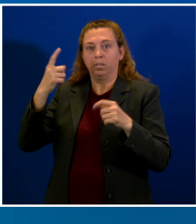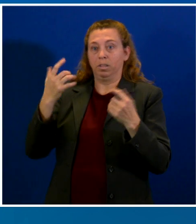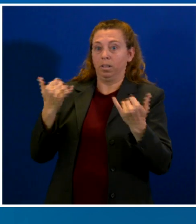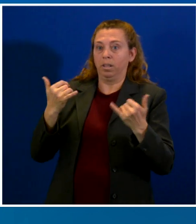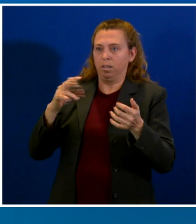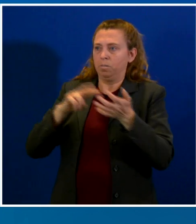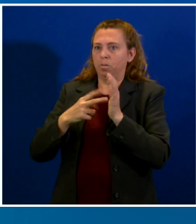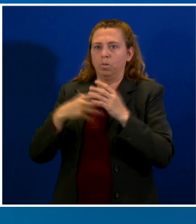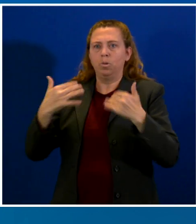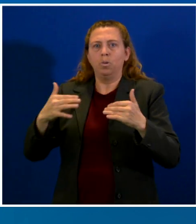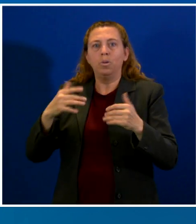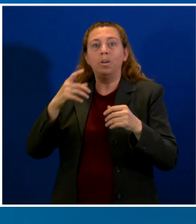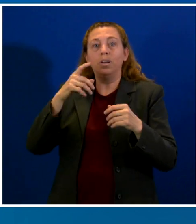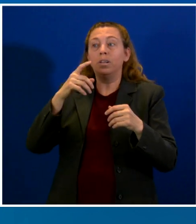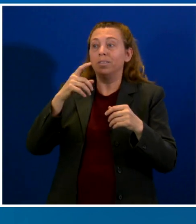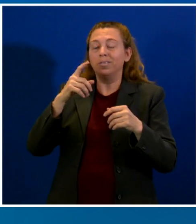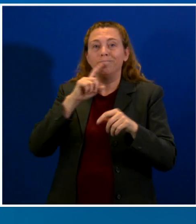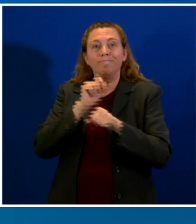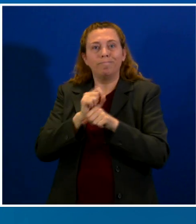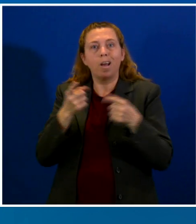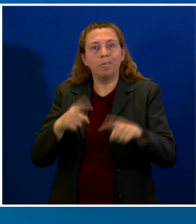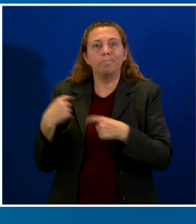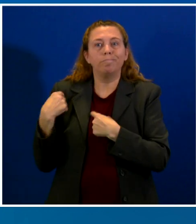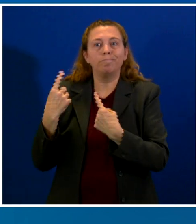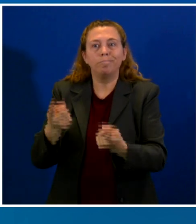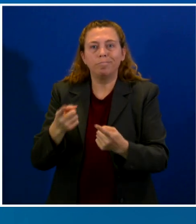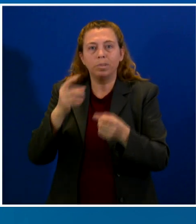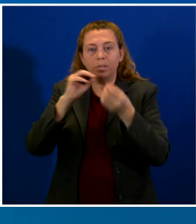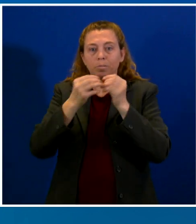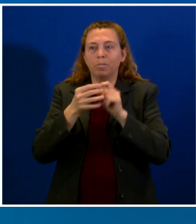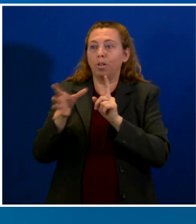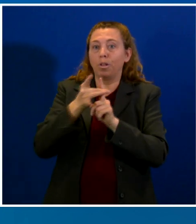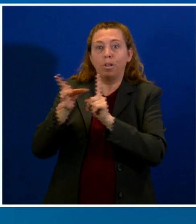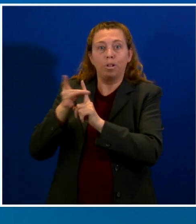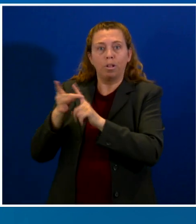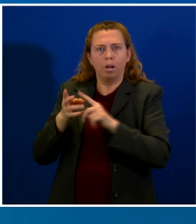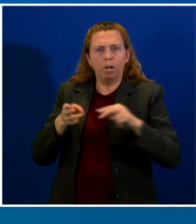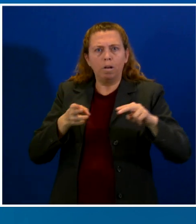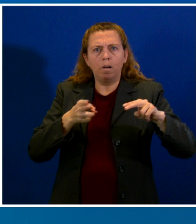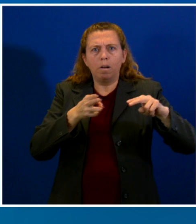Clark County for the last four weeks. From nearly 89 cases per